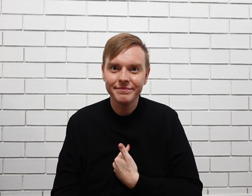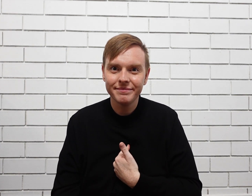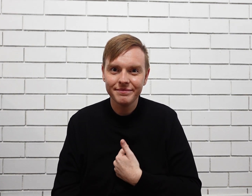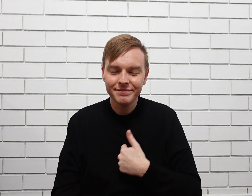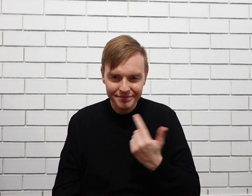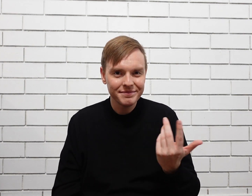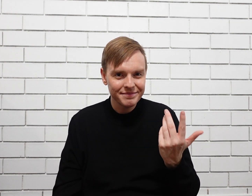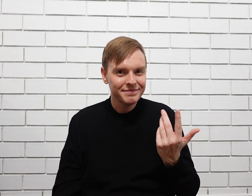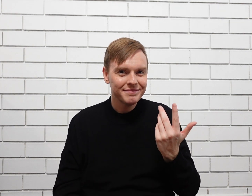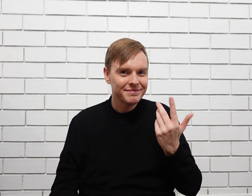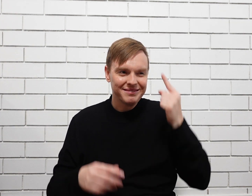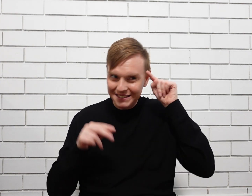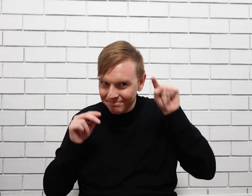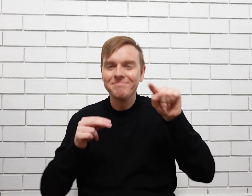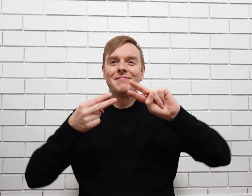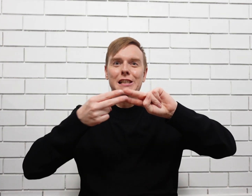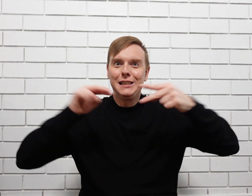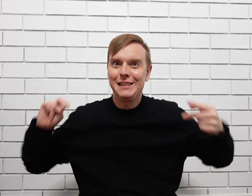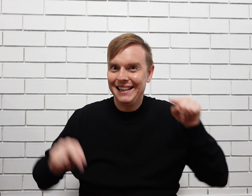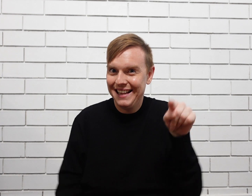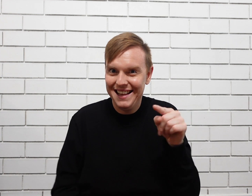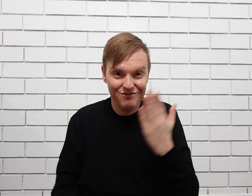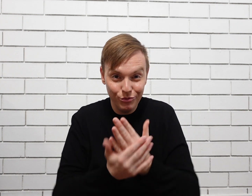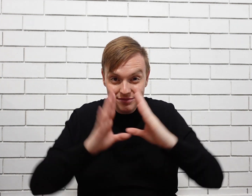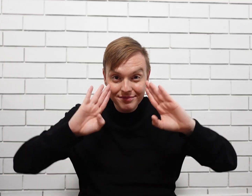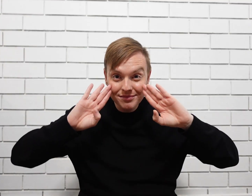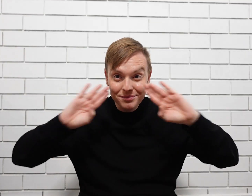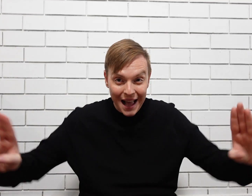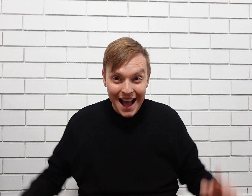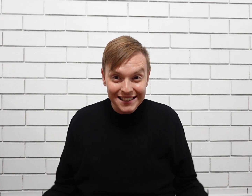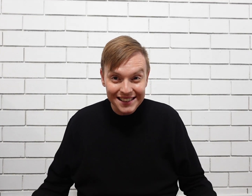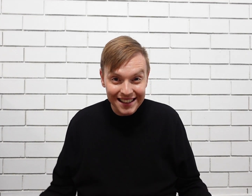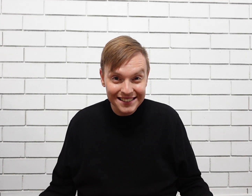I think it was a genetic. It is amazes me.